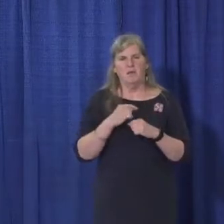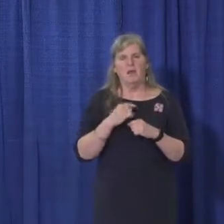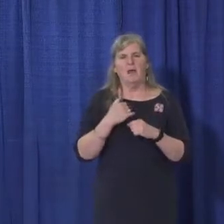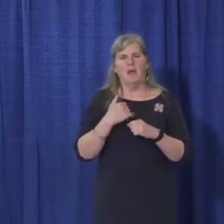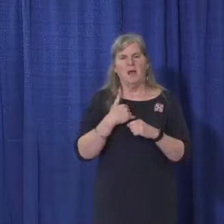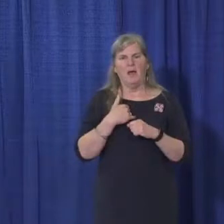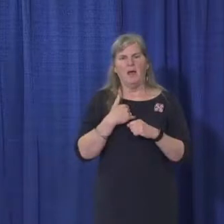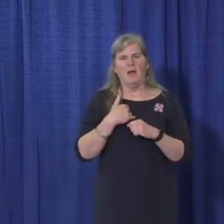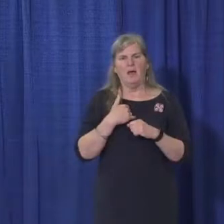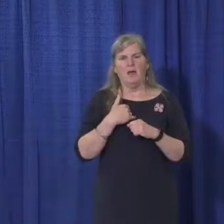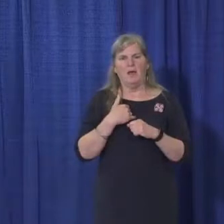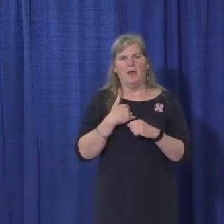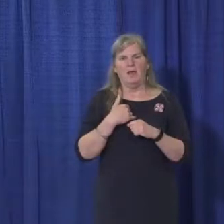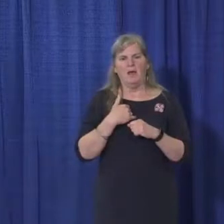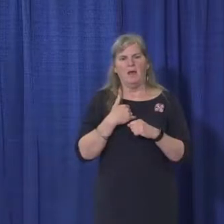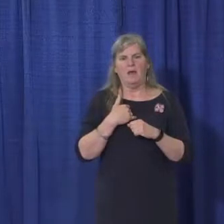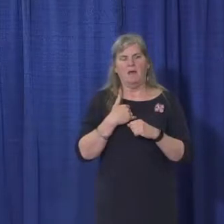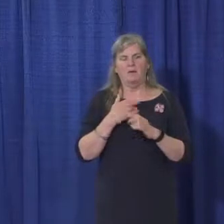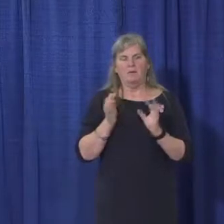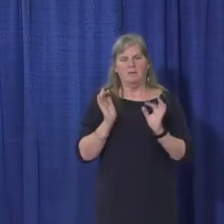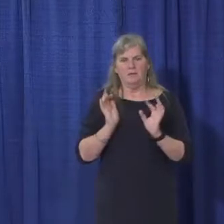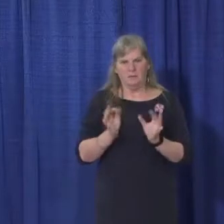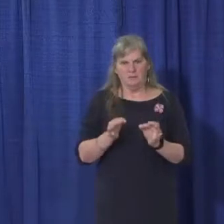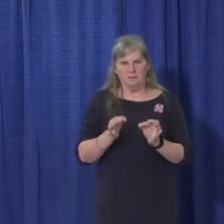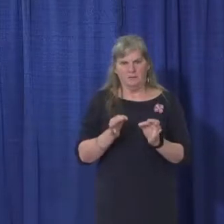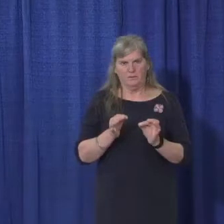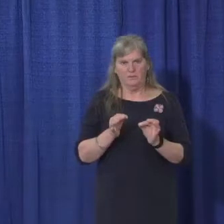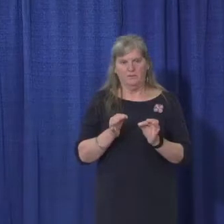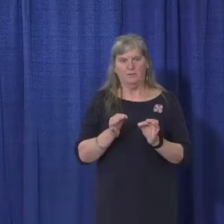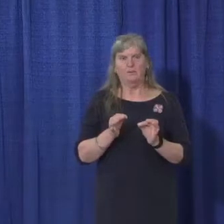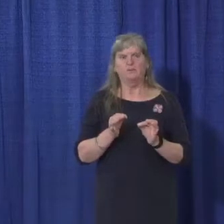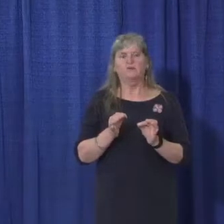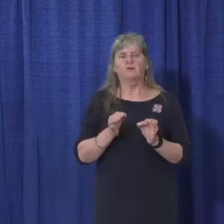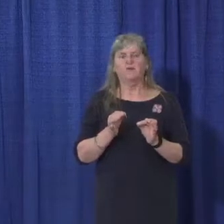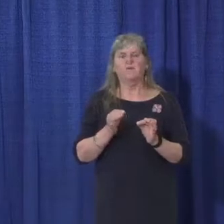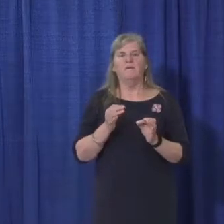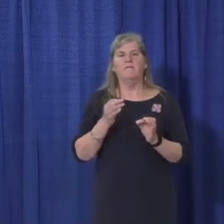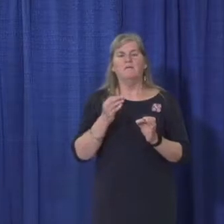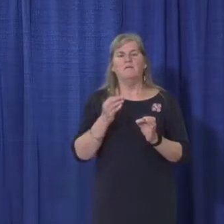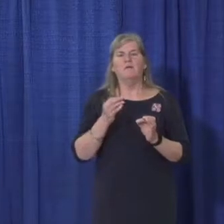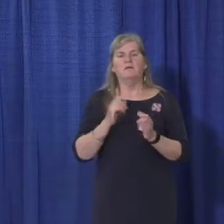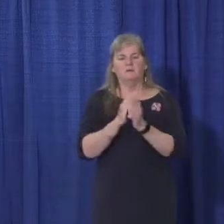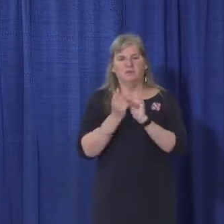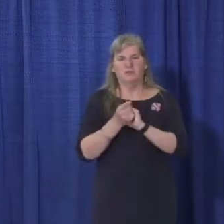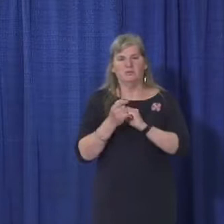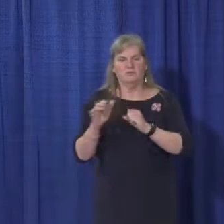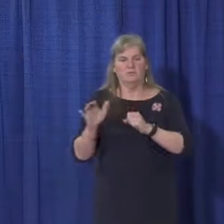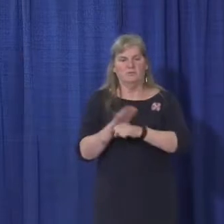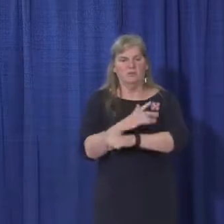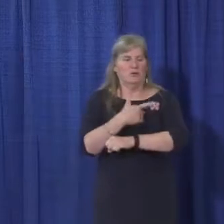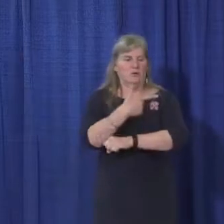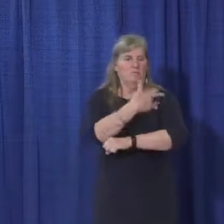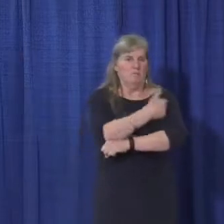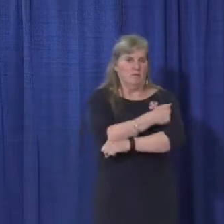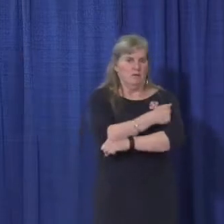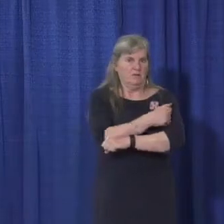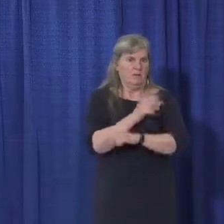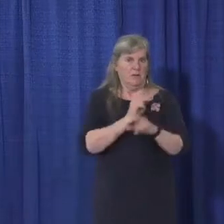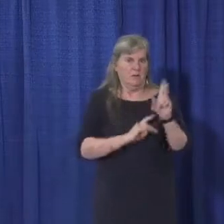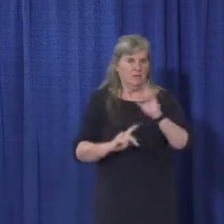quarantine removal of quarantine restrictions around the fully vaccinated which to me is not an